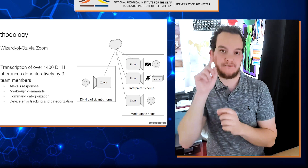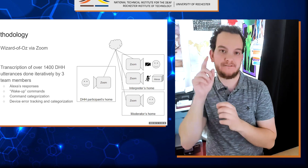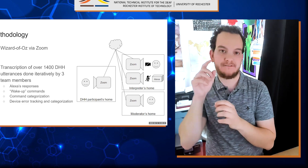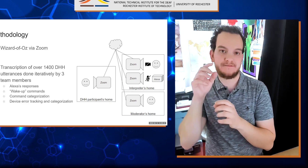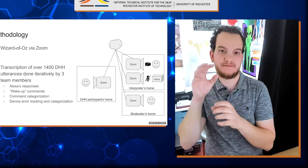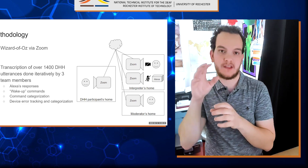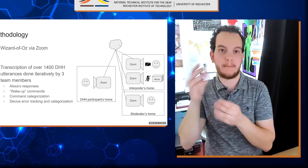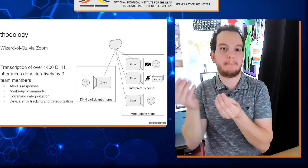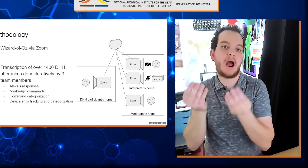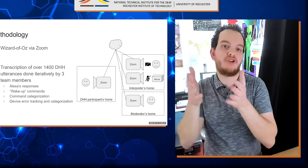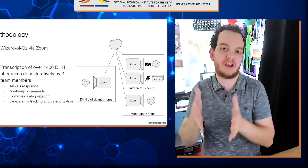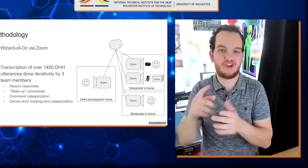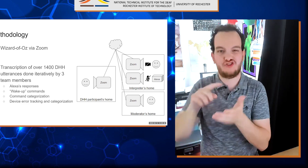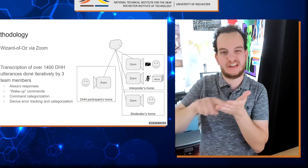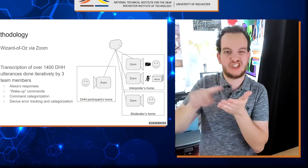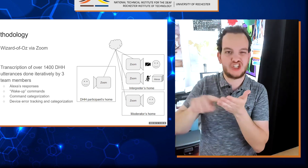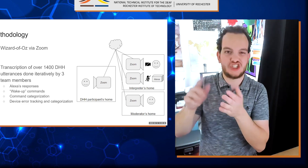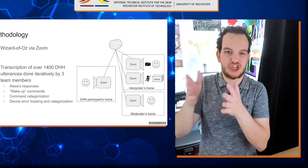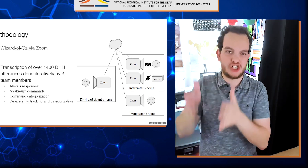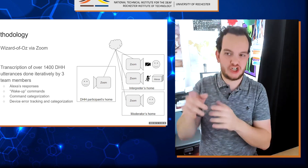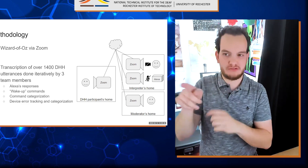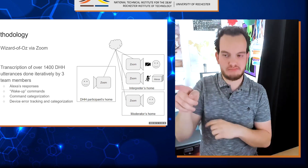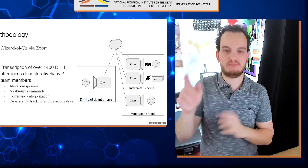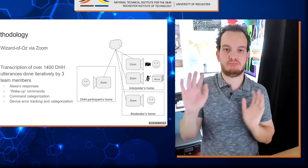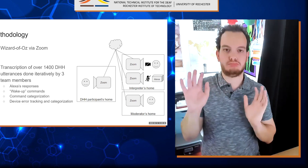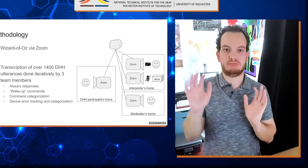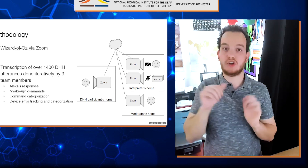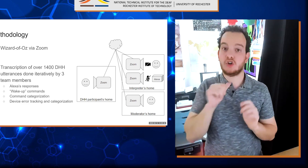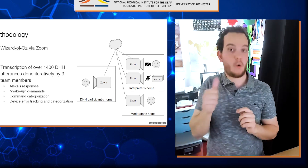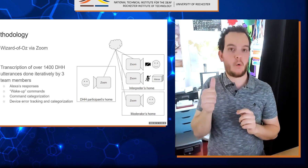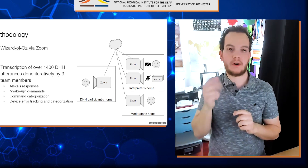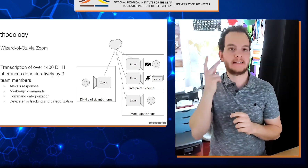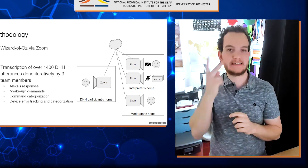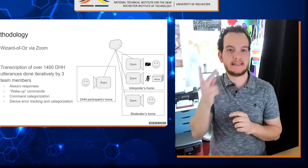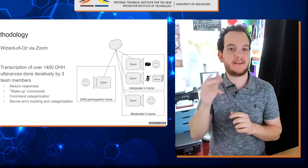and they would see the Deaf research moderator.